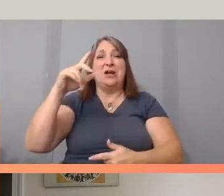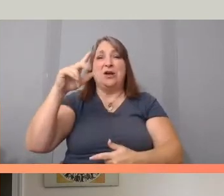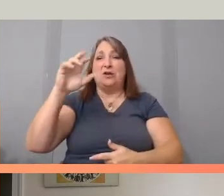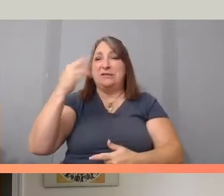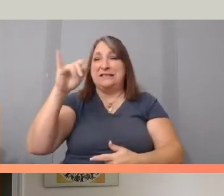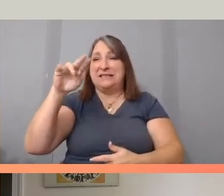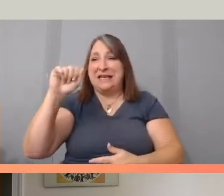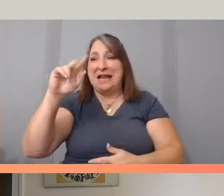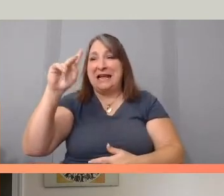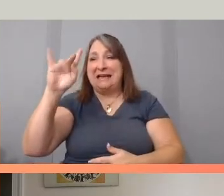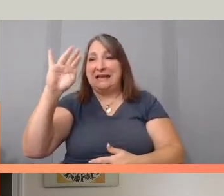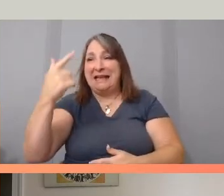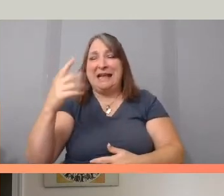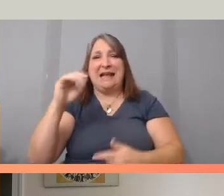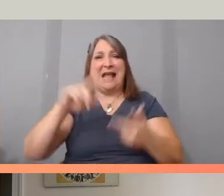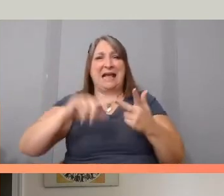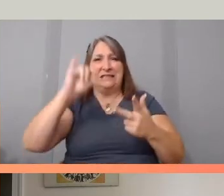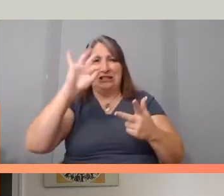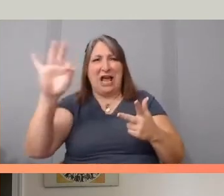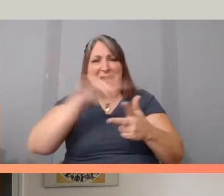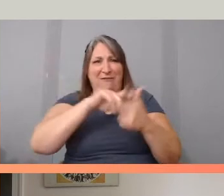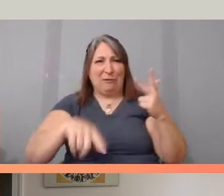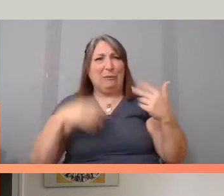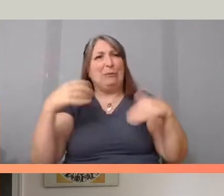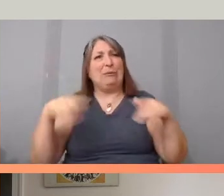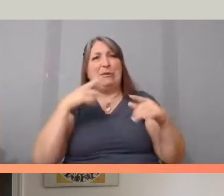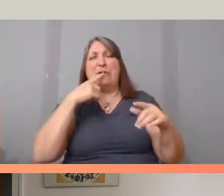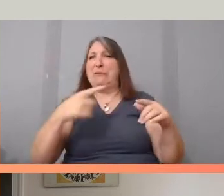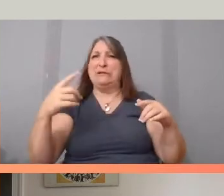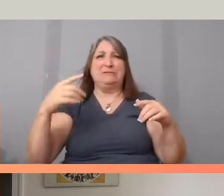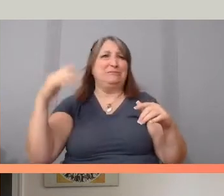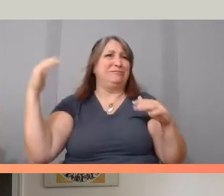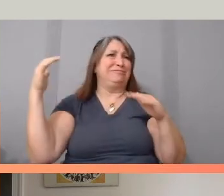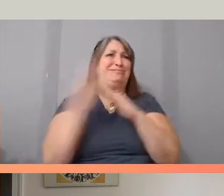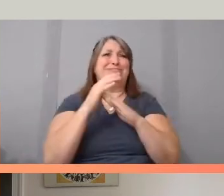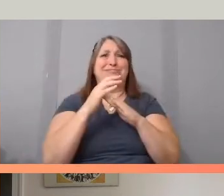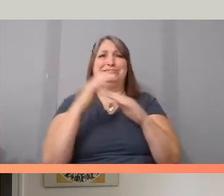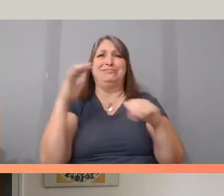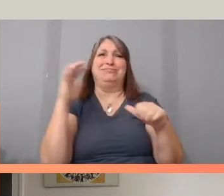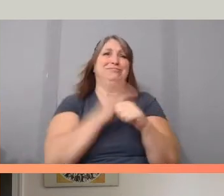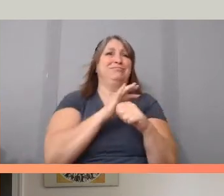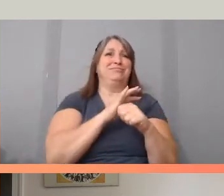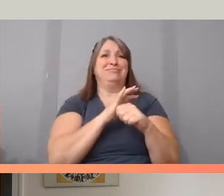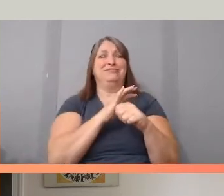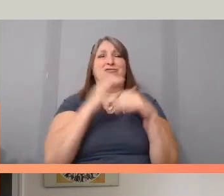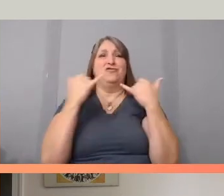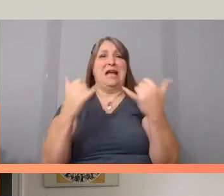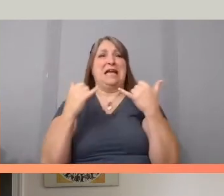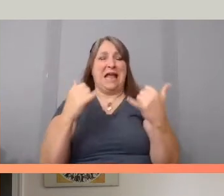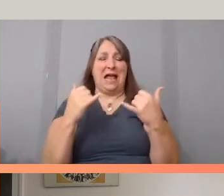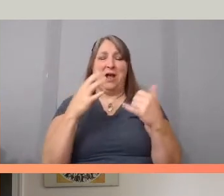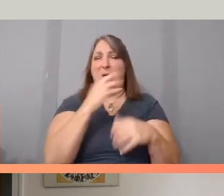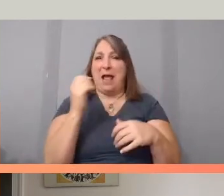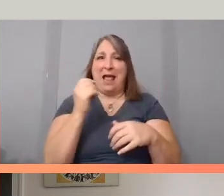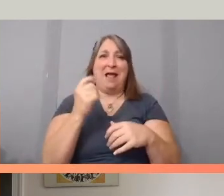really on top of, you know, their game right now. And they just have helped and brought up everyone around them.